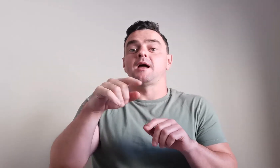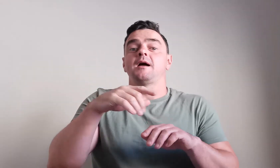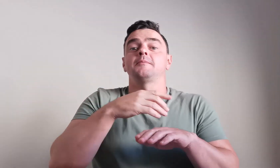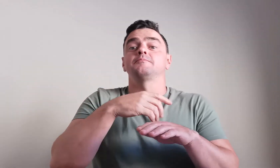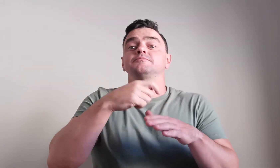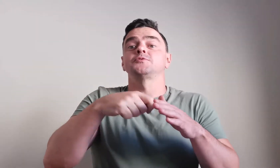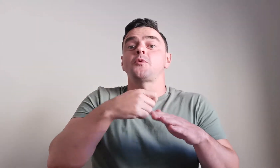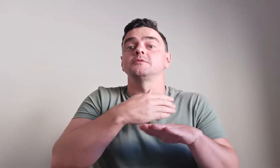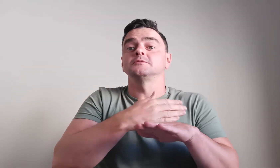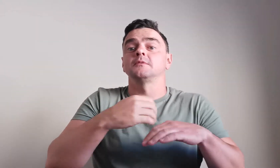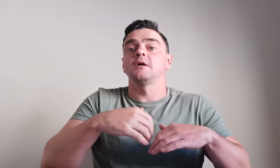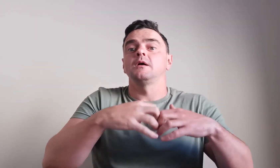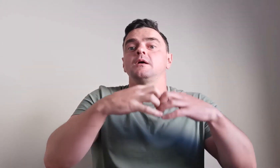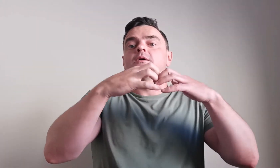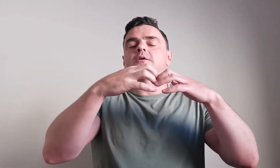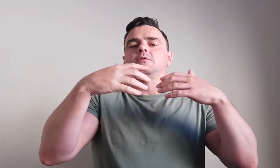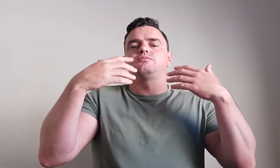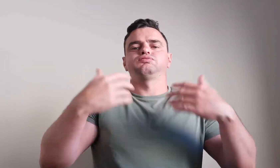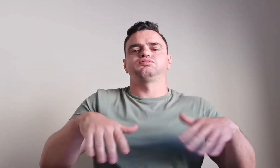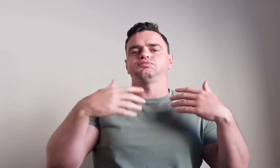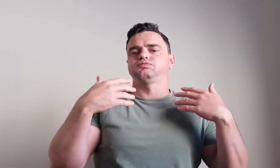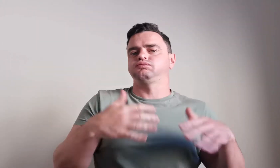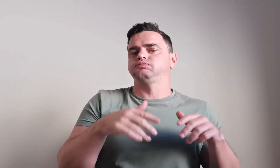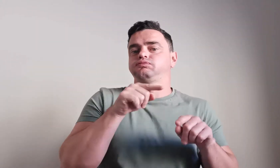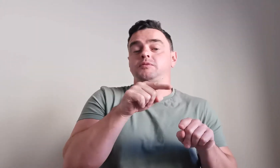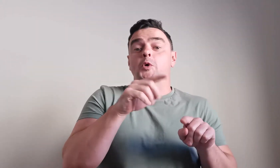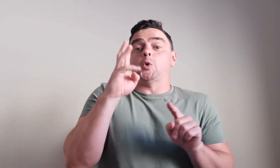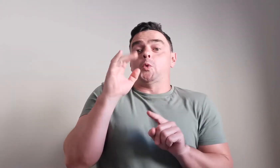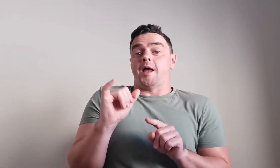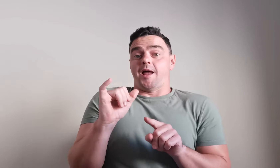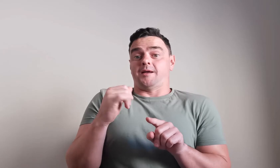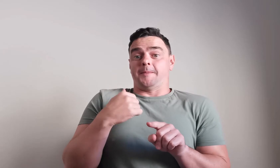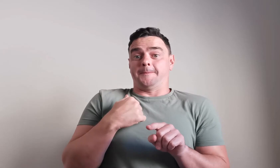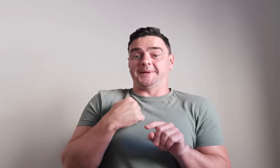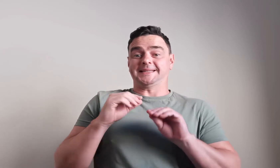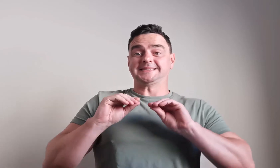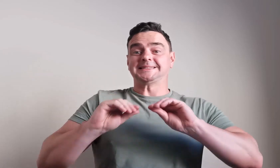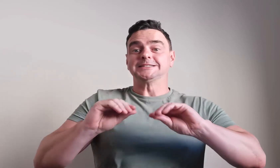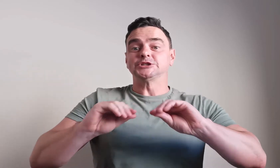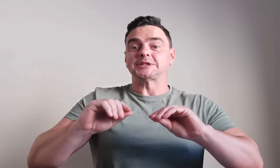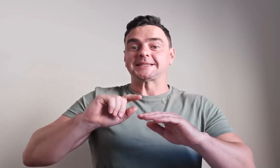been absolutely brilliant. I myself have been a maths teacher